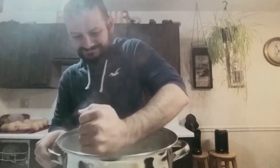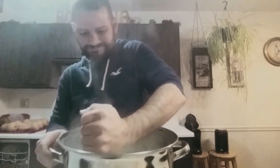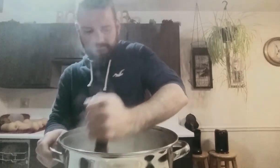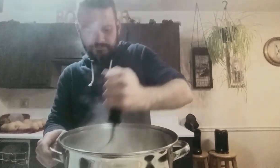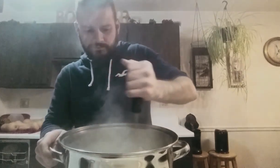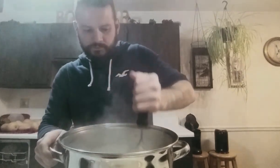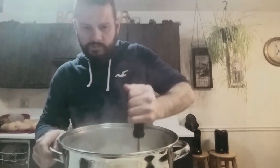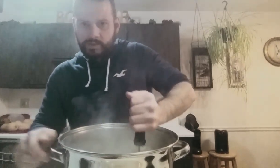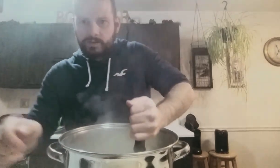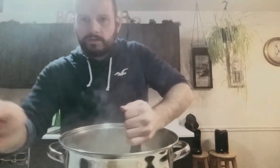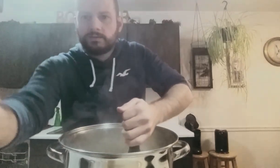[ ENDS]